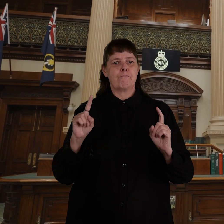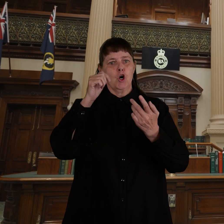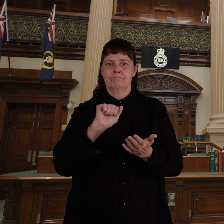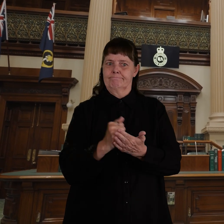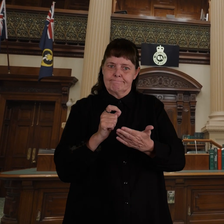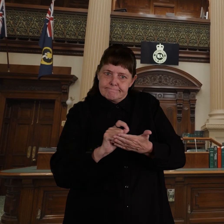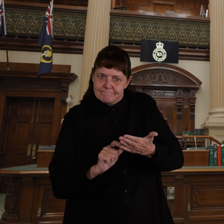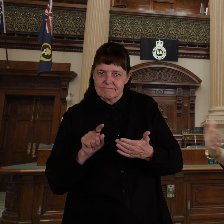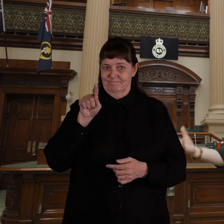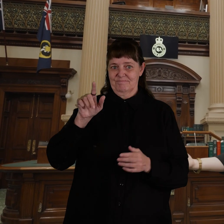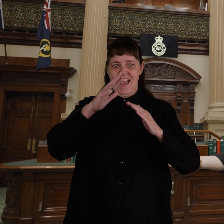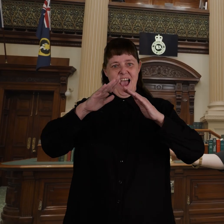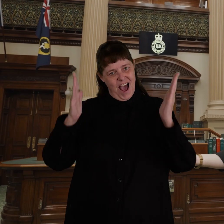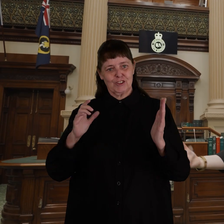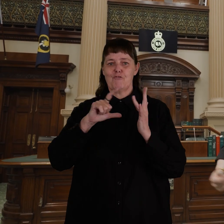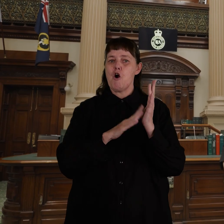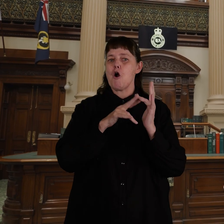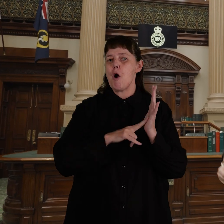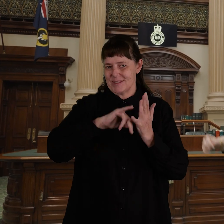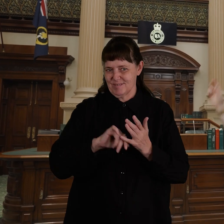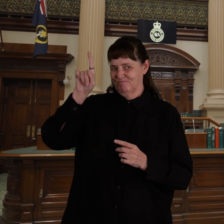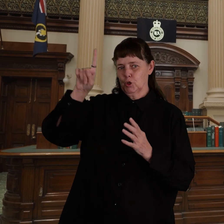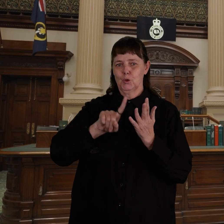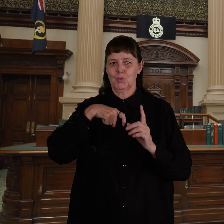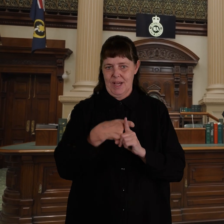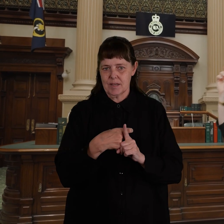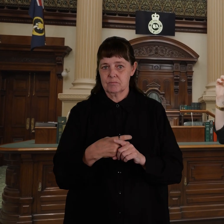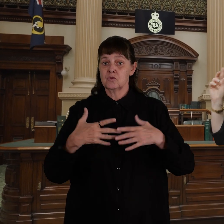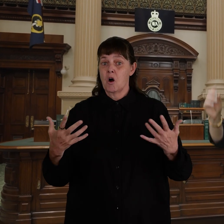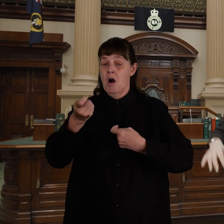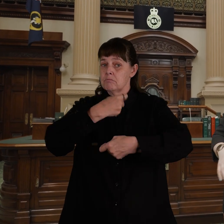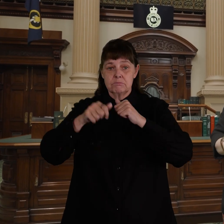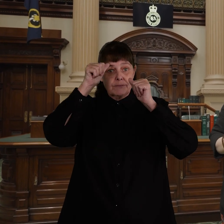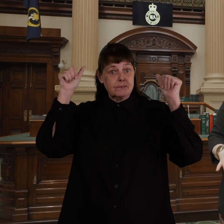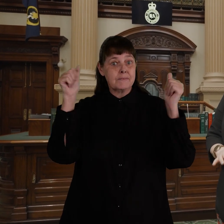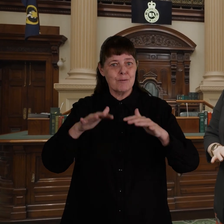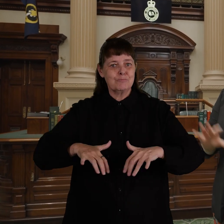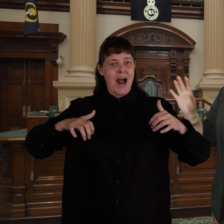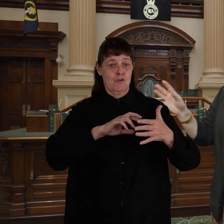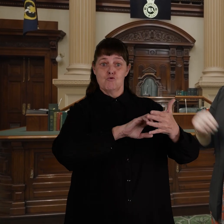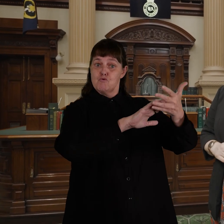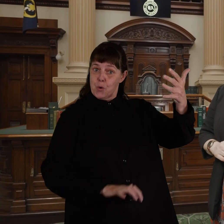reports of the Parliament were Hansard reports. They sit up there and they transcribe everything